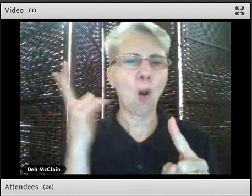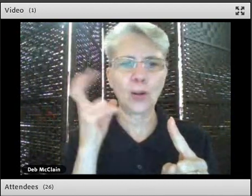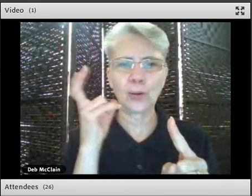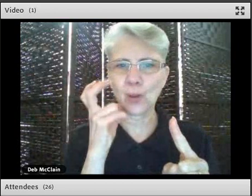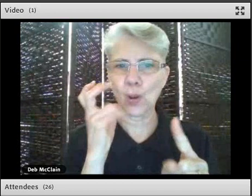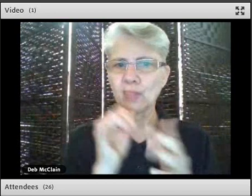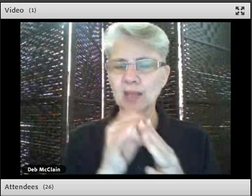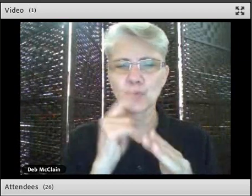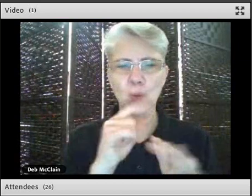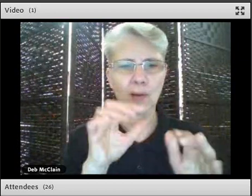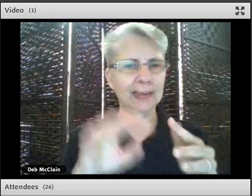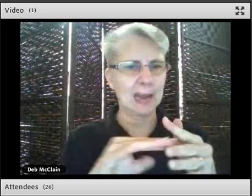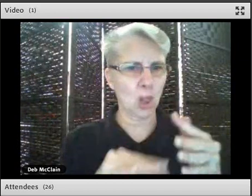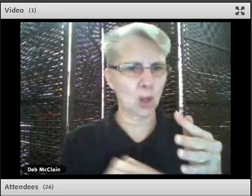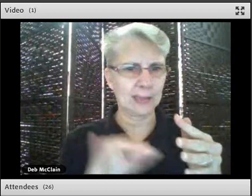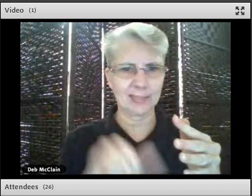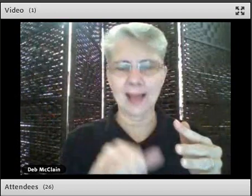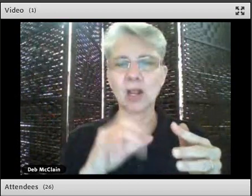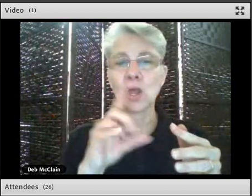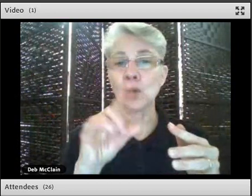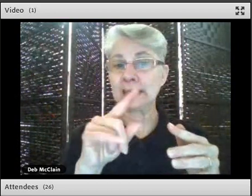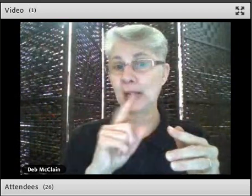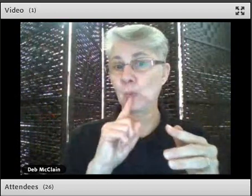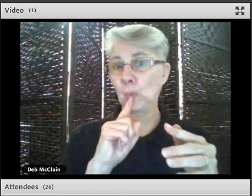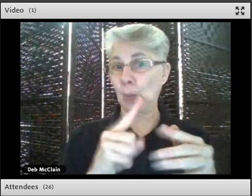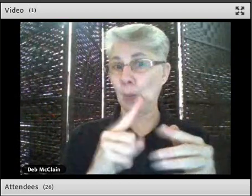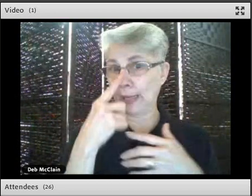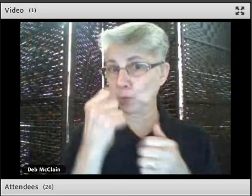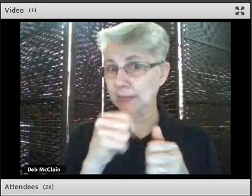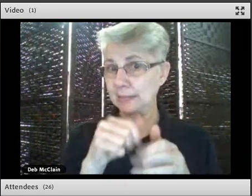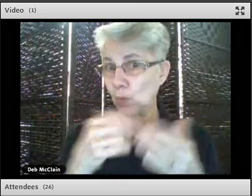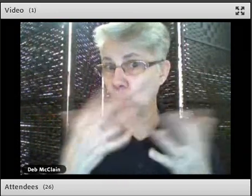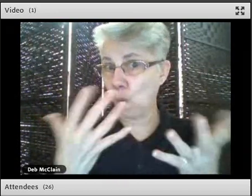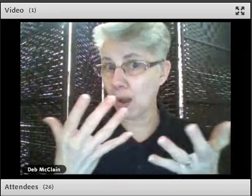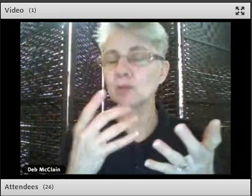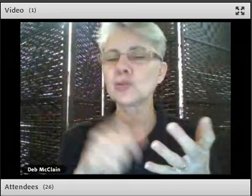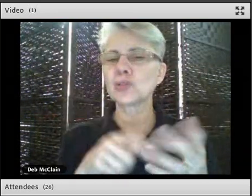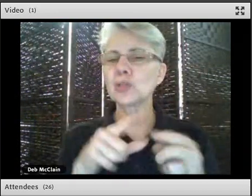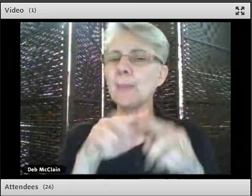and should rely on most and first is the "P" copyright date.